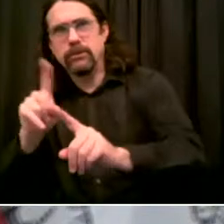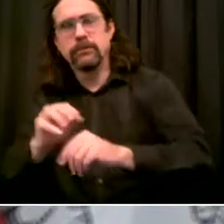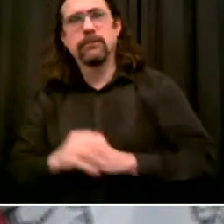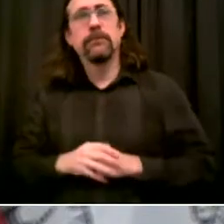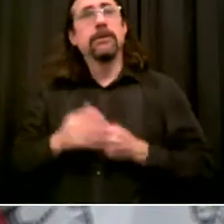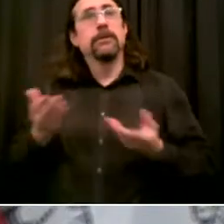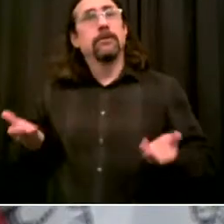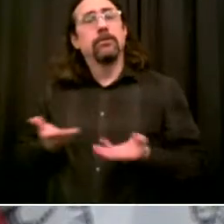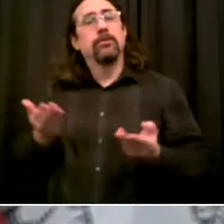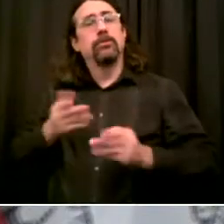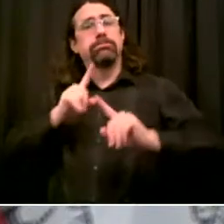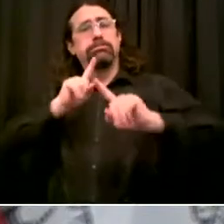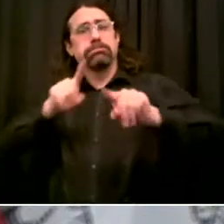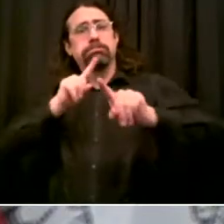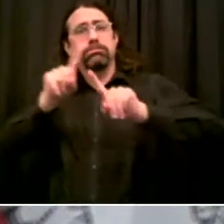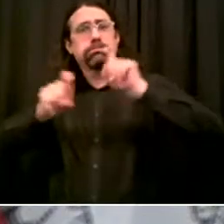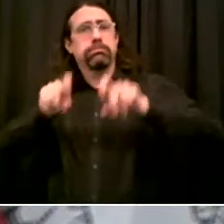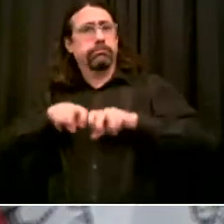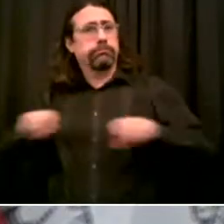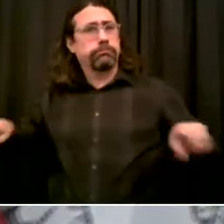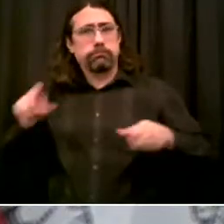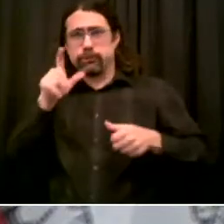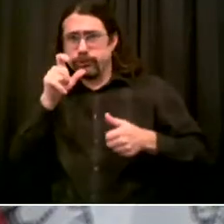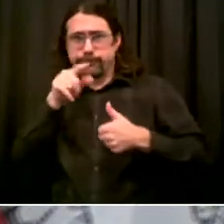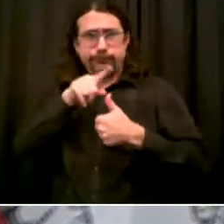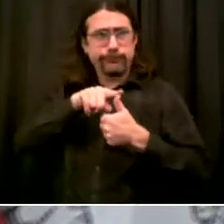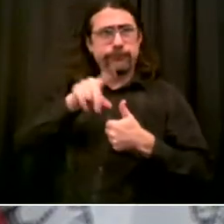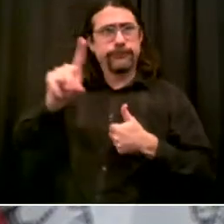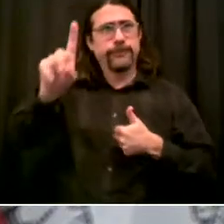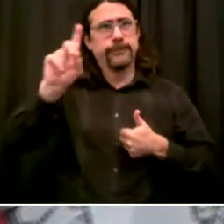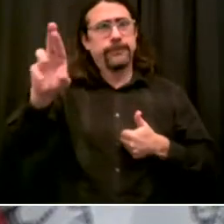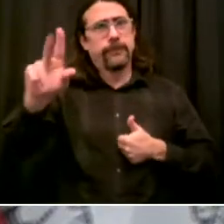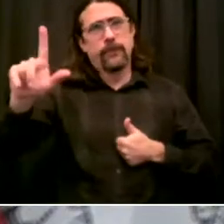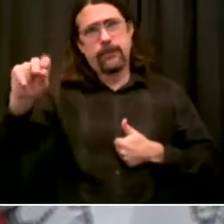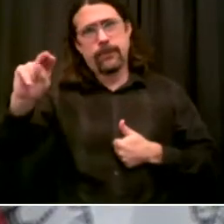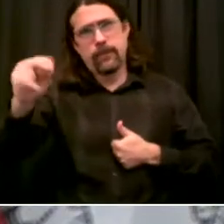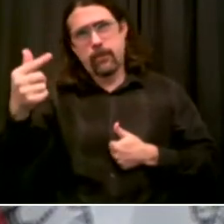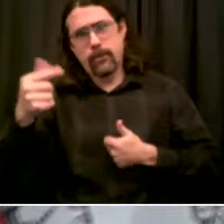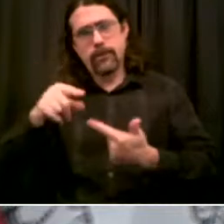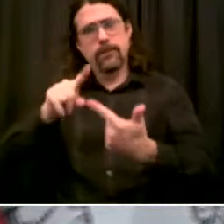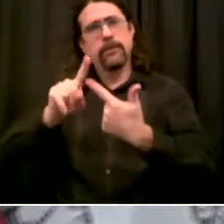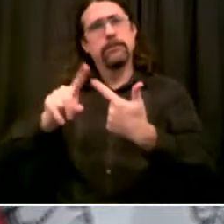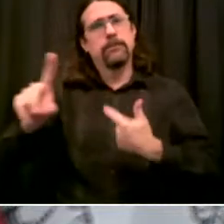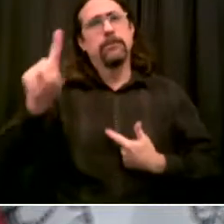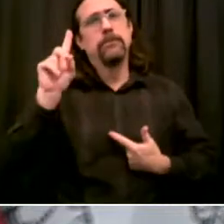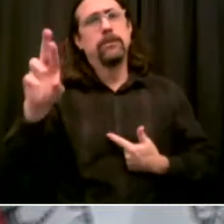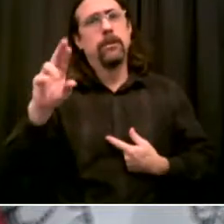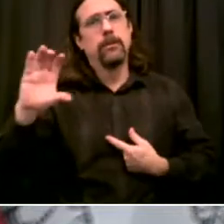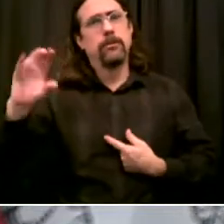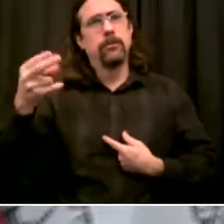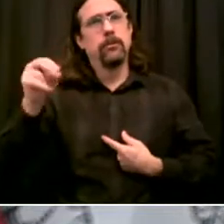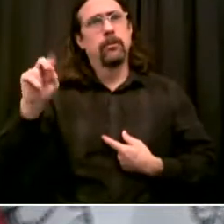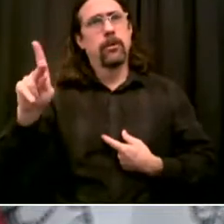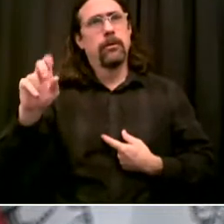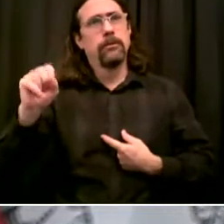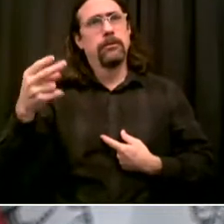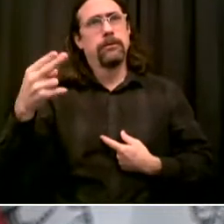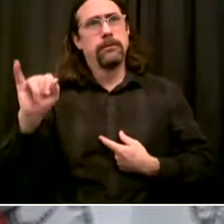OUTLET OF EACH JOURNALIST. WE BEGIN Q&A AND AS A